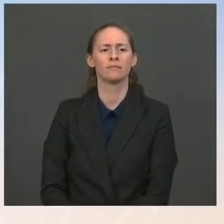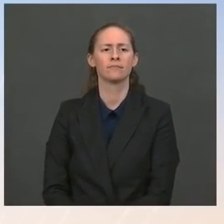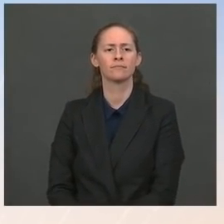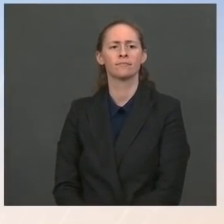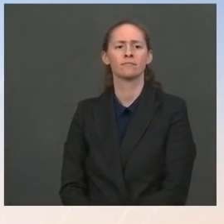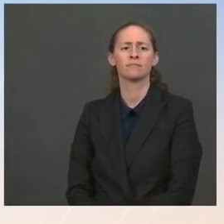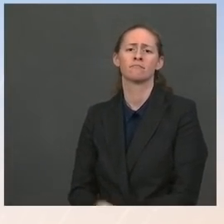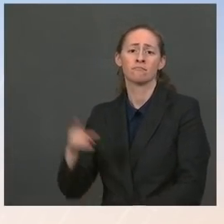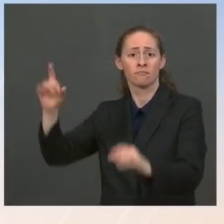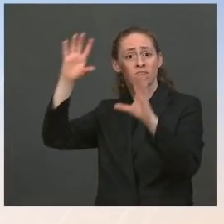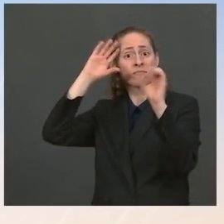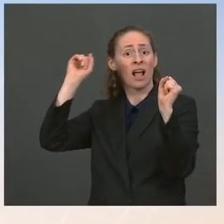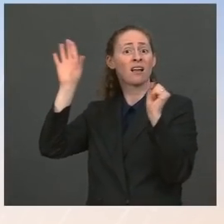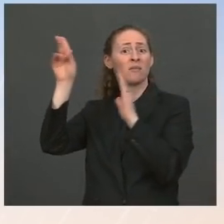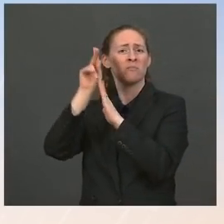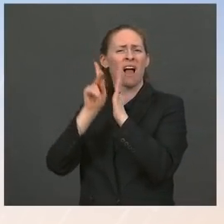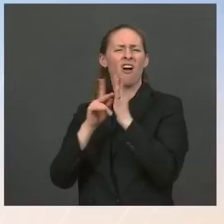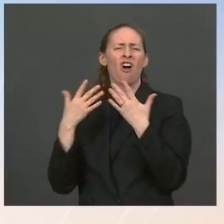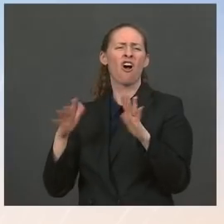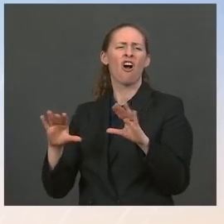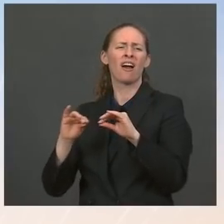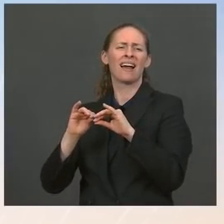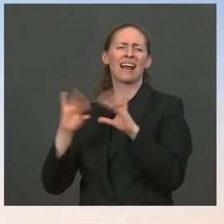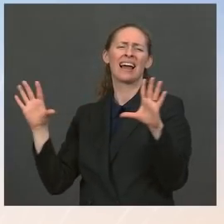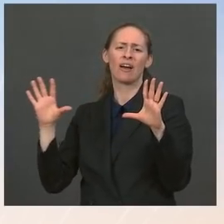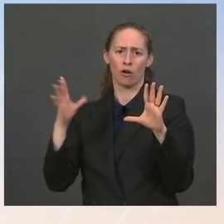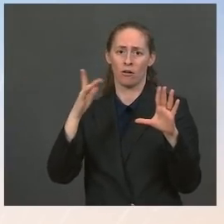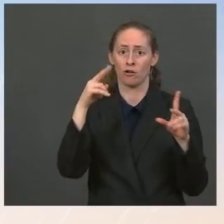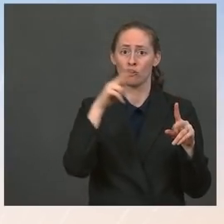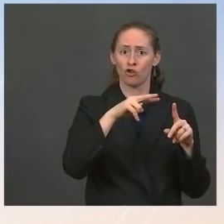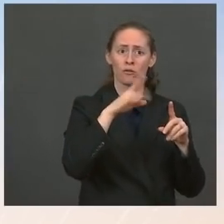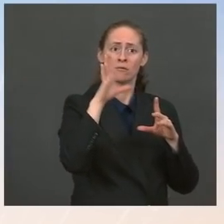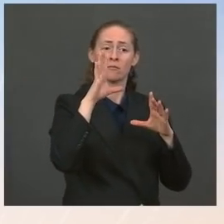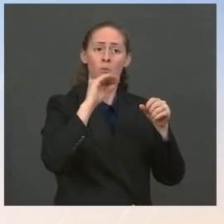even if you look at his COVID strategy -- is to have equity at the center of this.